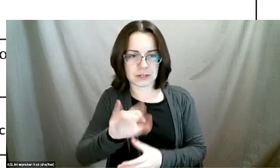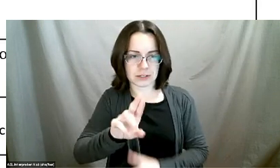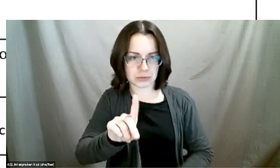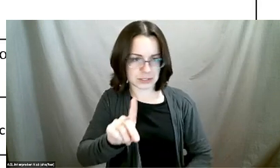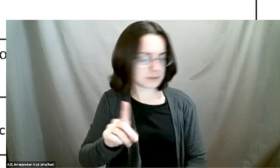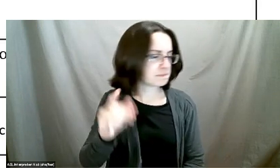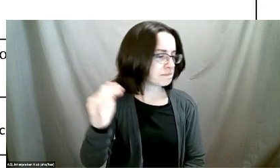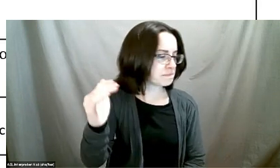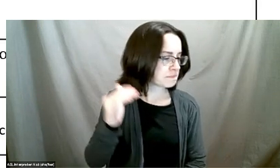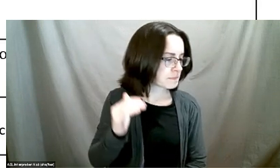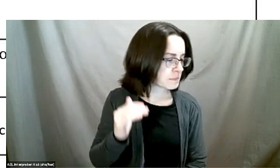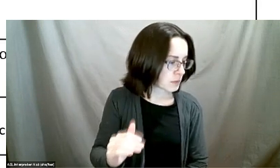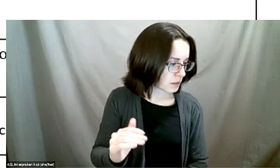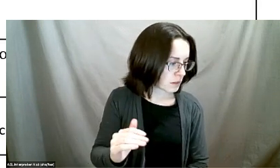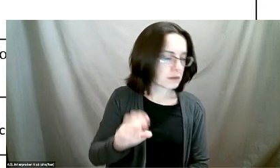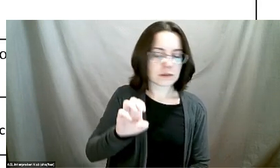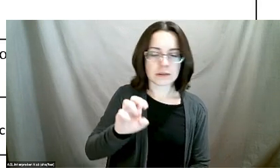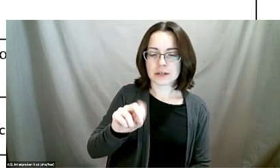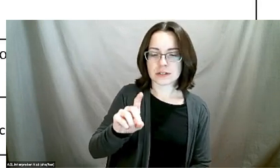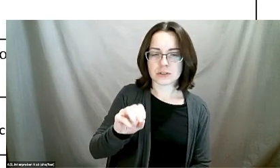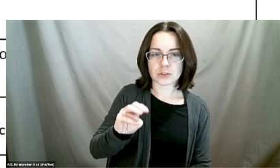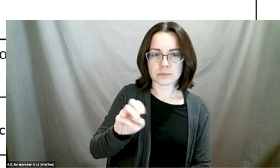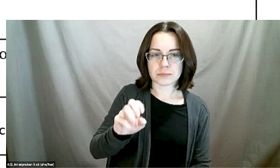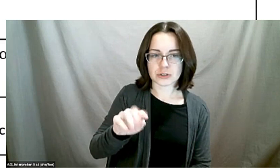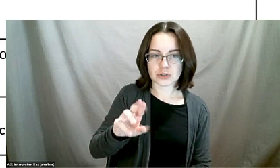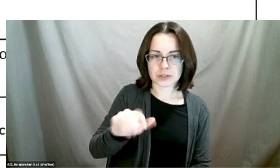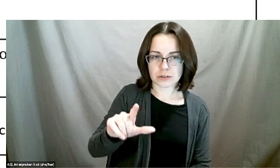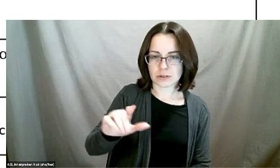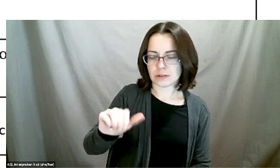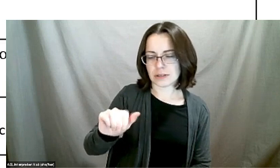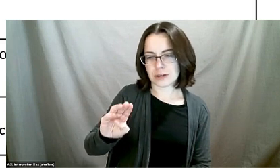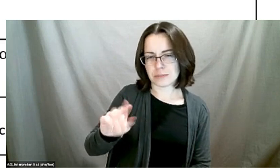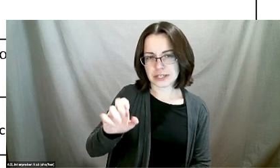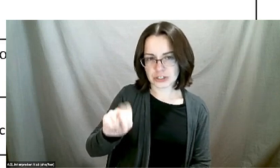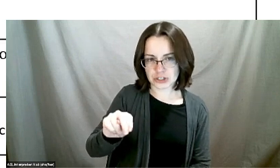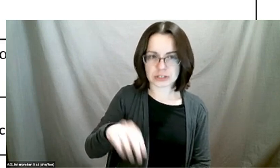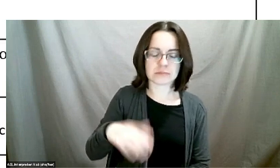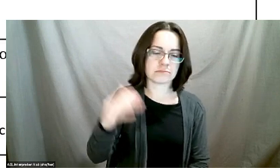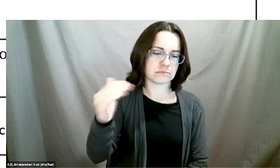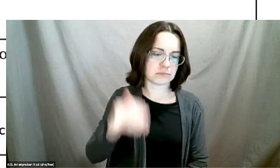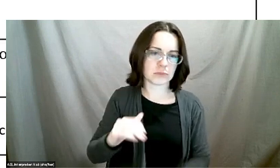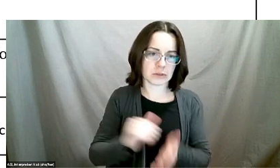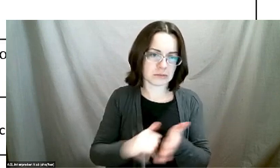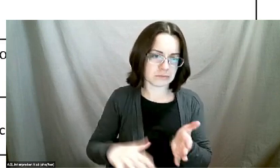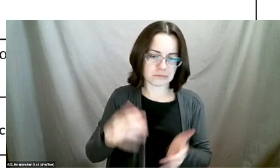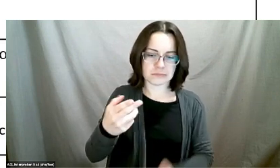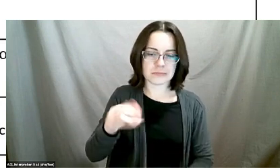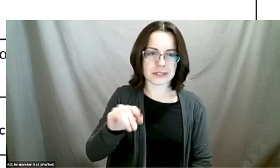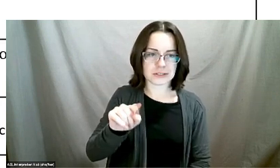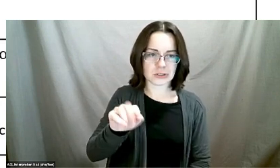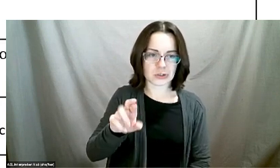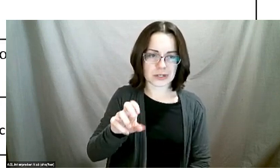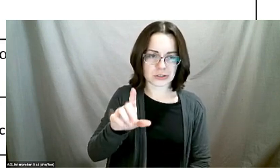lead to basically sterilization. These are things that are not